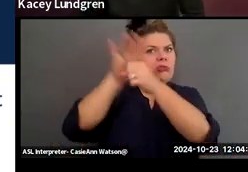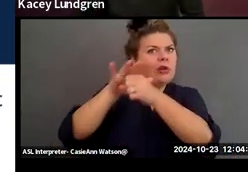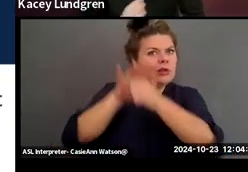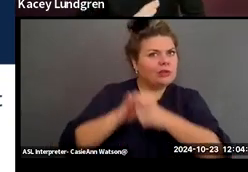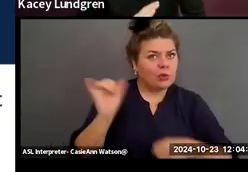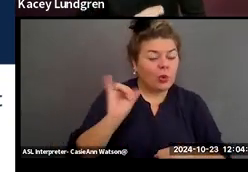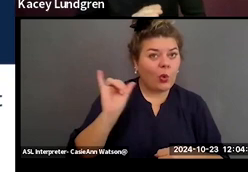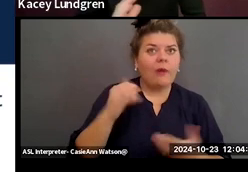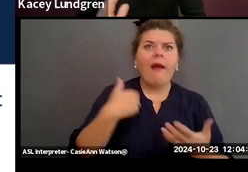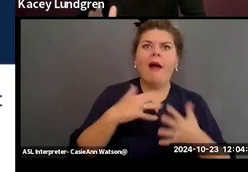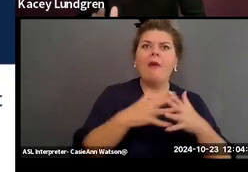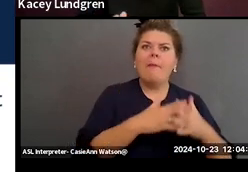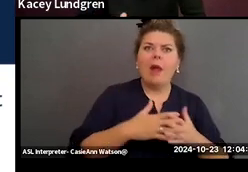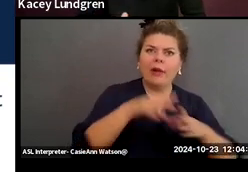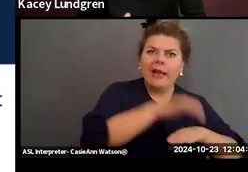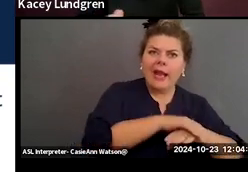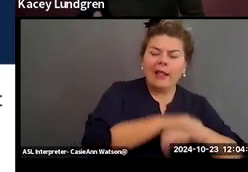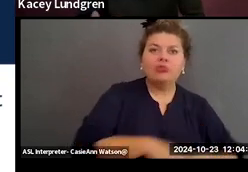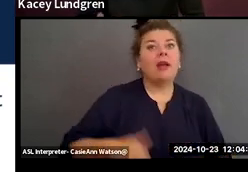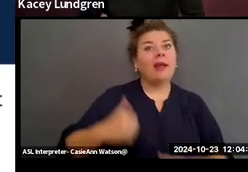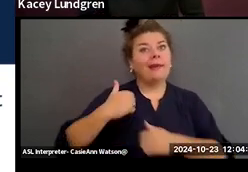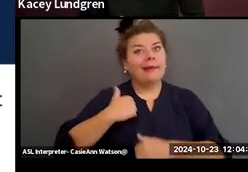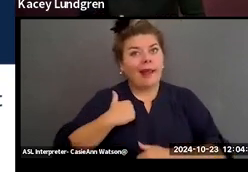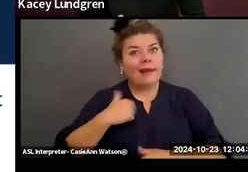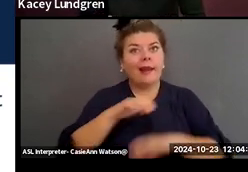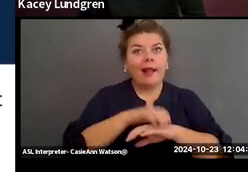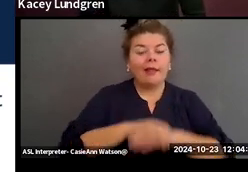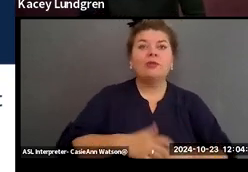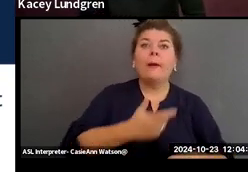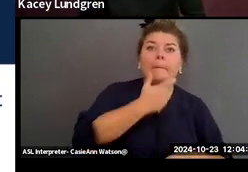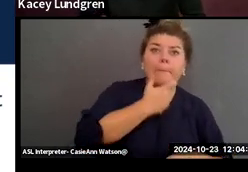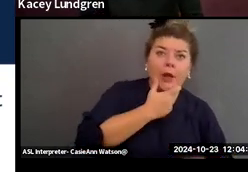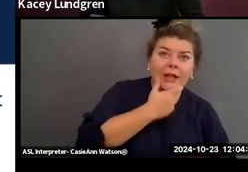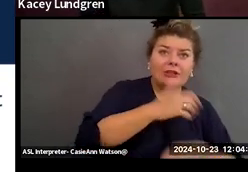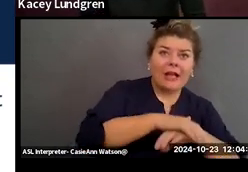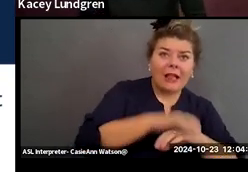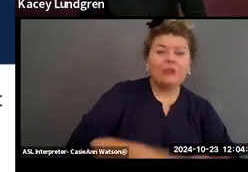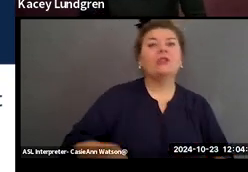You have American English, Canadian English, British English, Australian English,